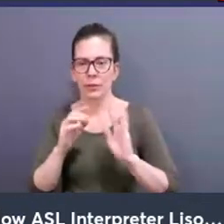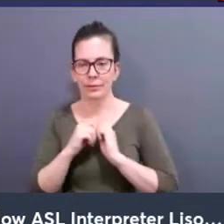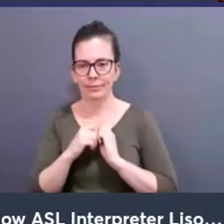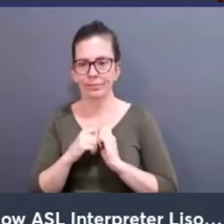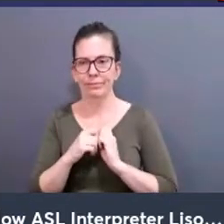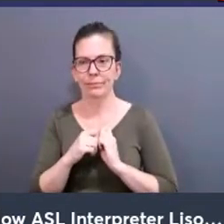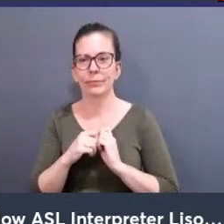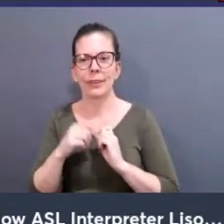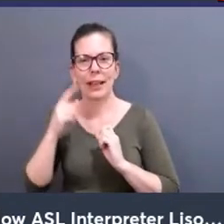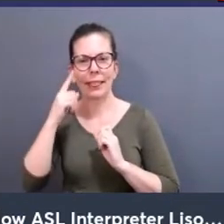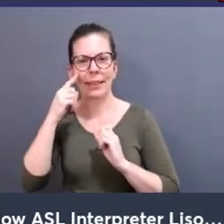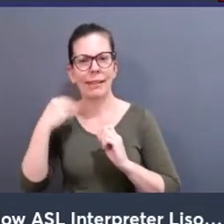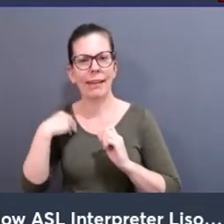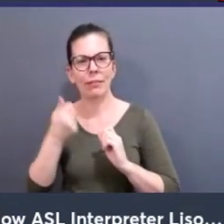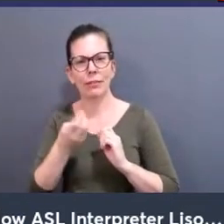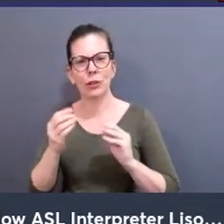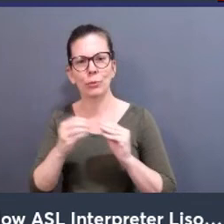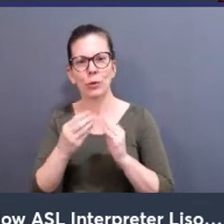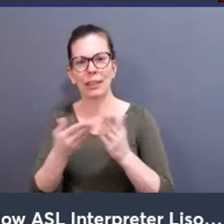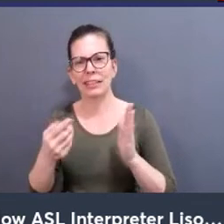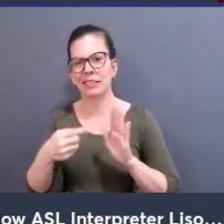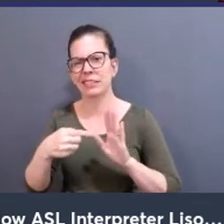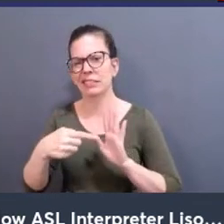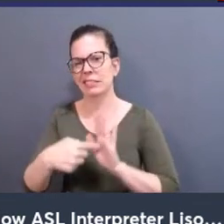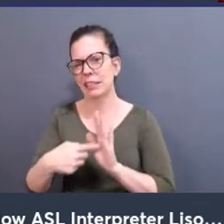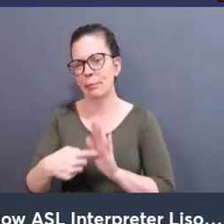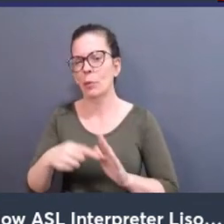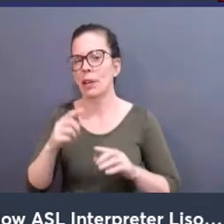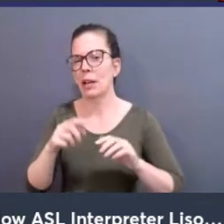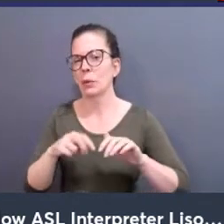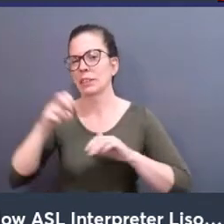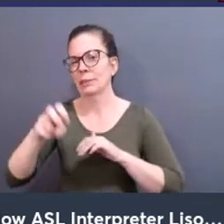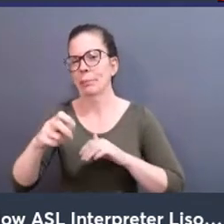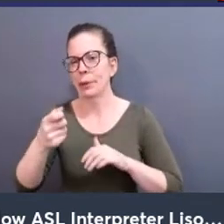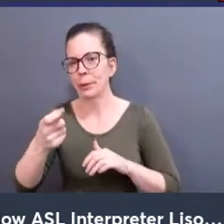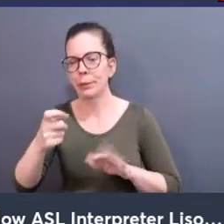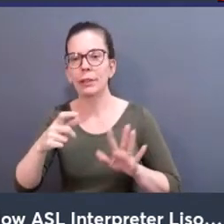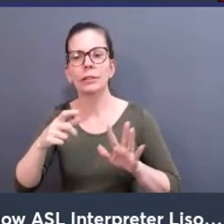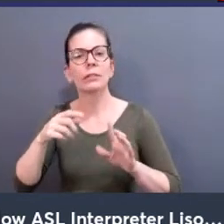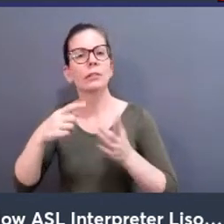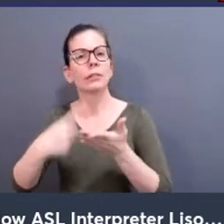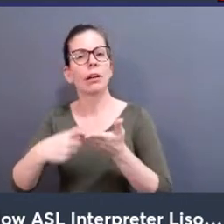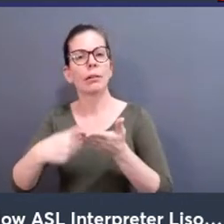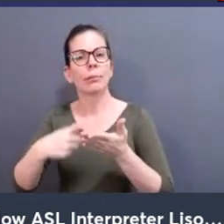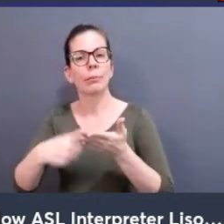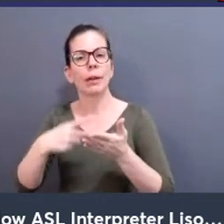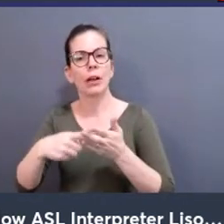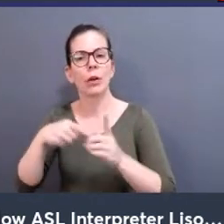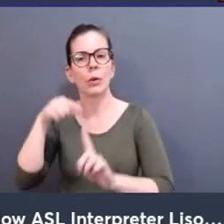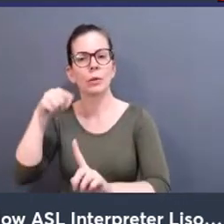I think I have a few more things in the demo, but I wanna kind of skip to a little bit on talking about where you can find AWS GameKit